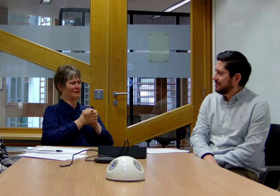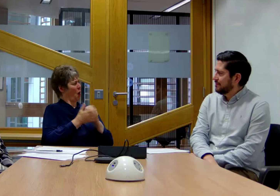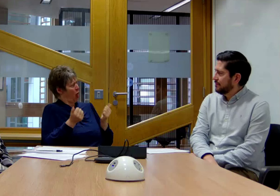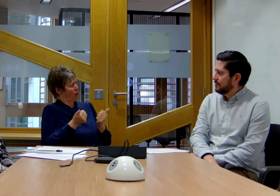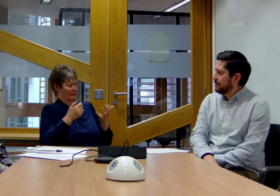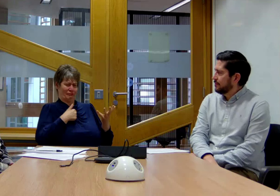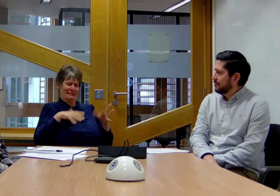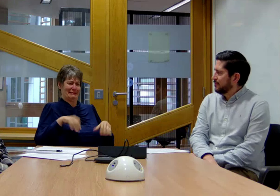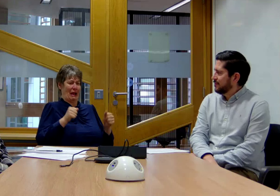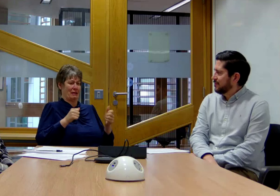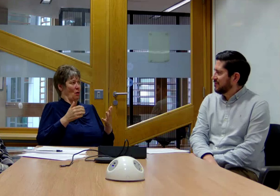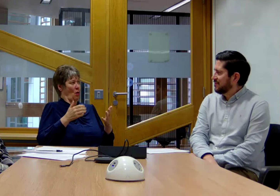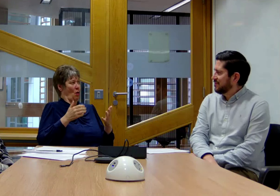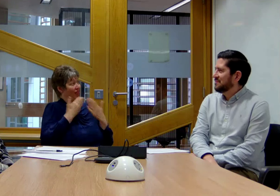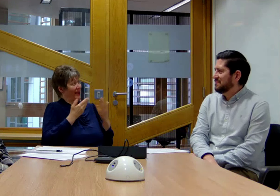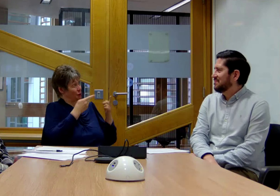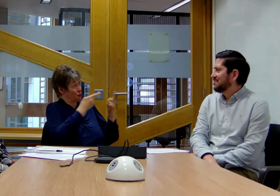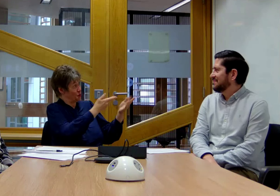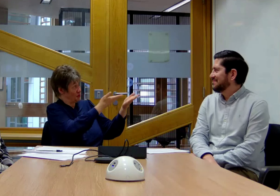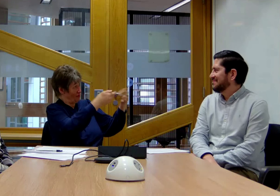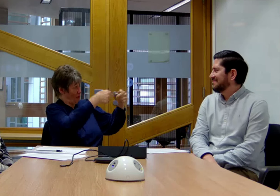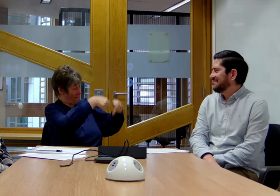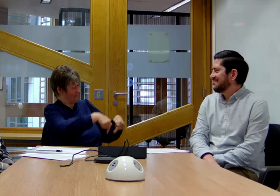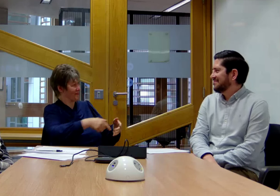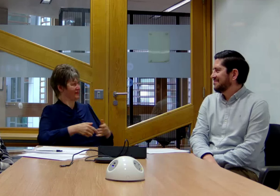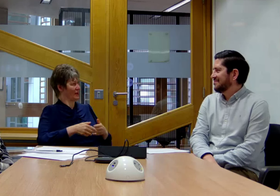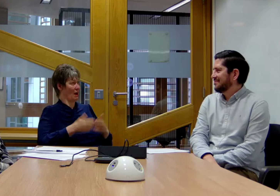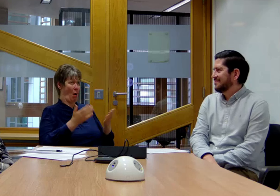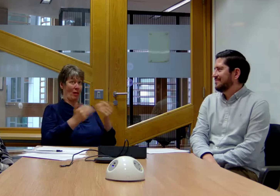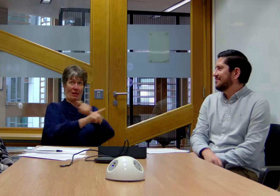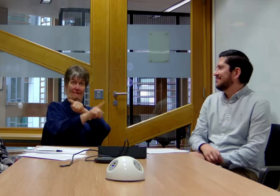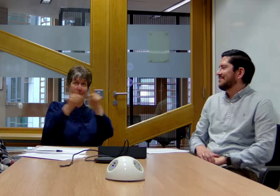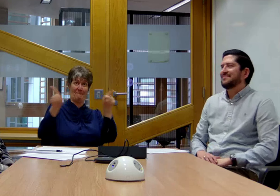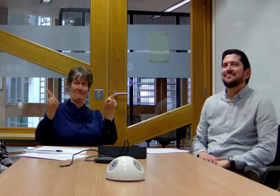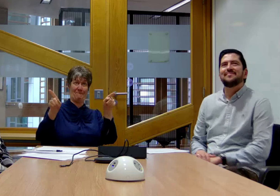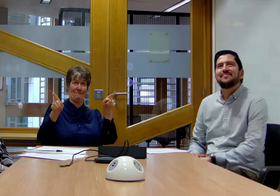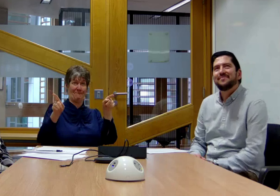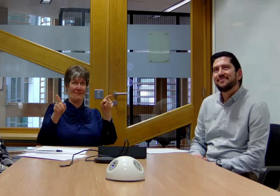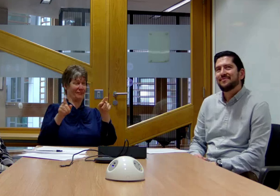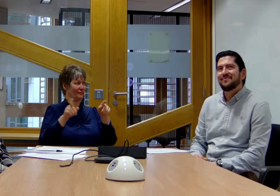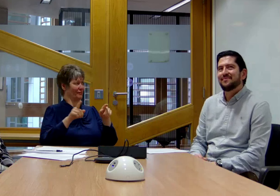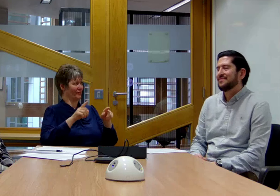do, all the things we had to say before we start. So I'll start by saying thank you Mark